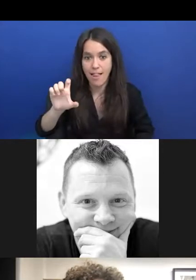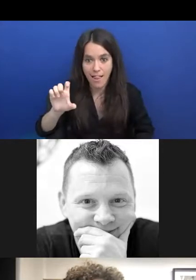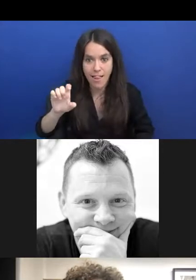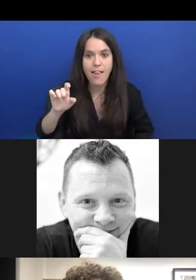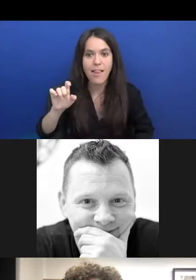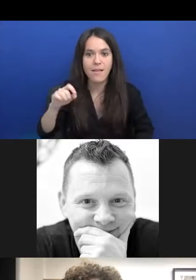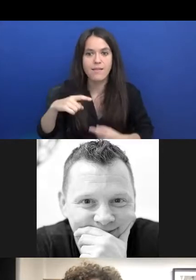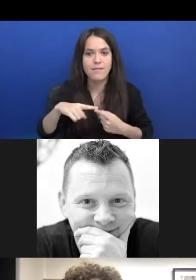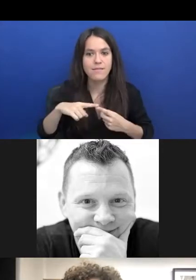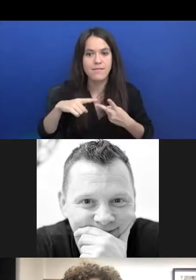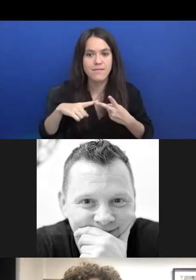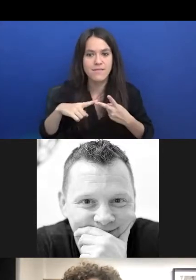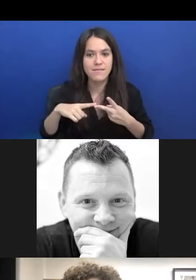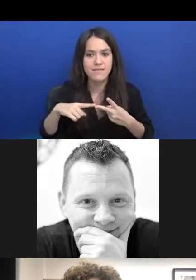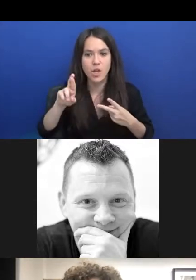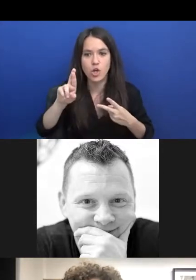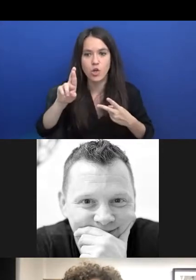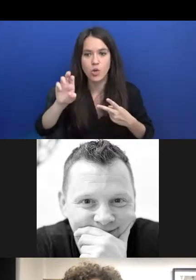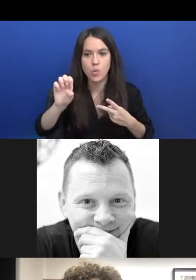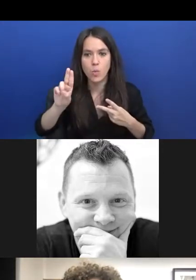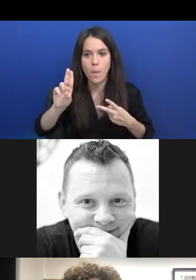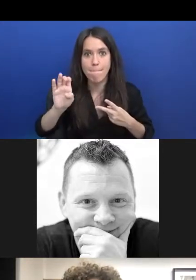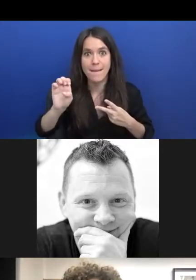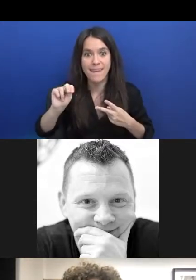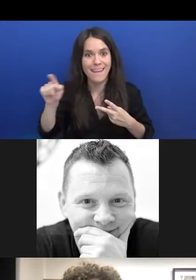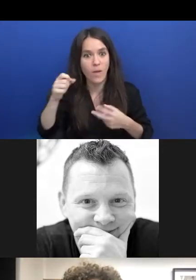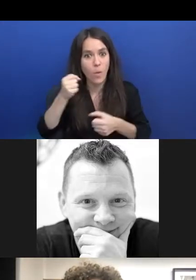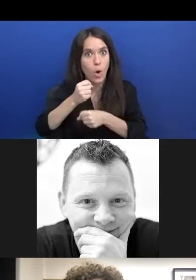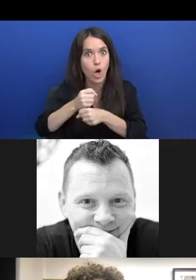these photos of them at Warruwi and Liz Langslow in the middle here with her baby